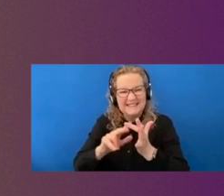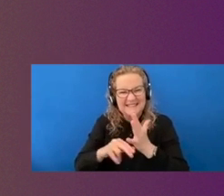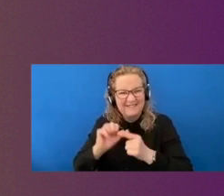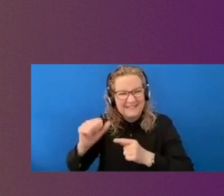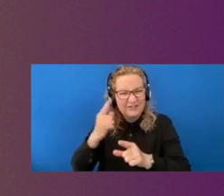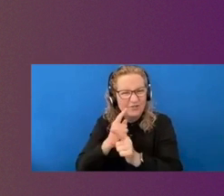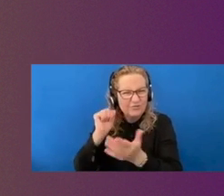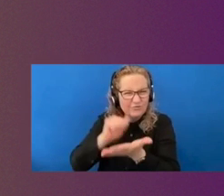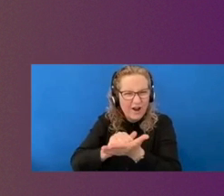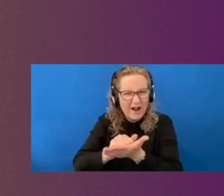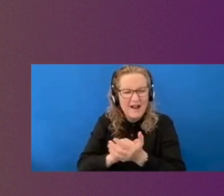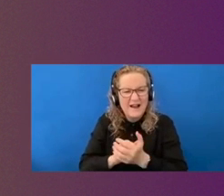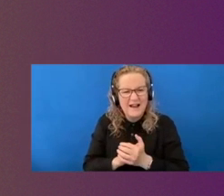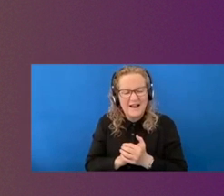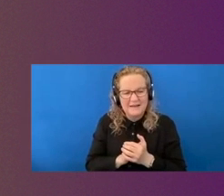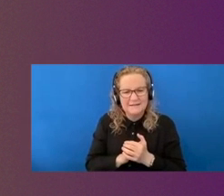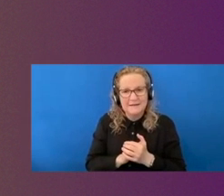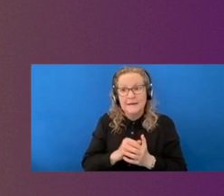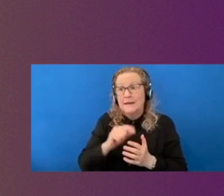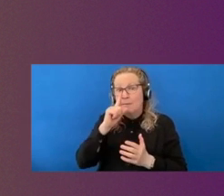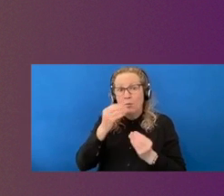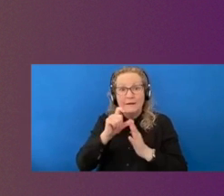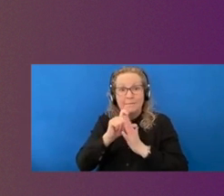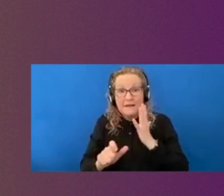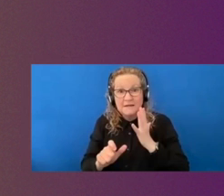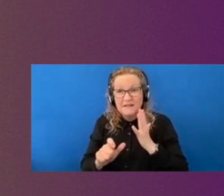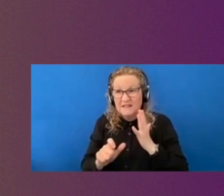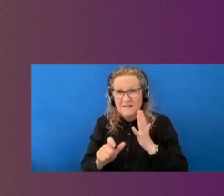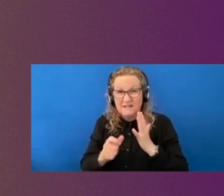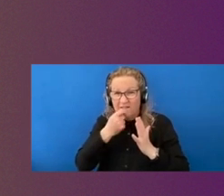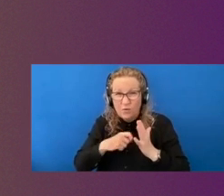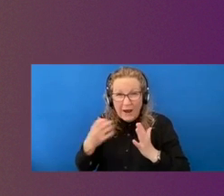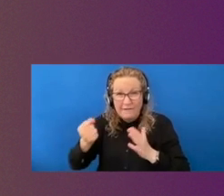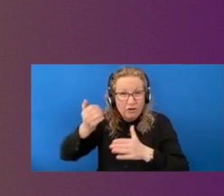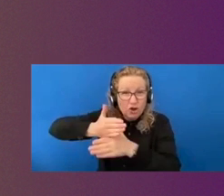are disproportionately unemployed you know and let's not talk about how unemployment increases